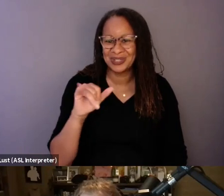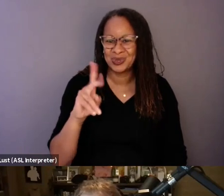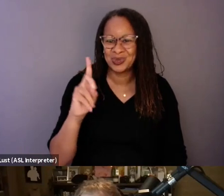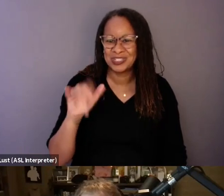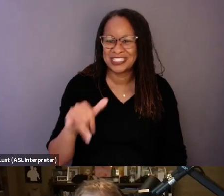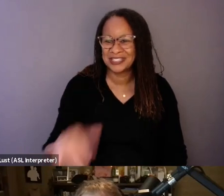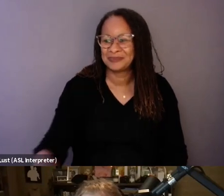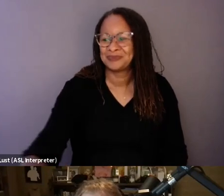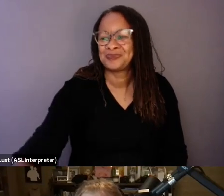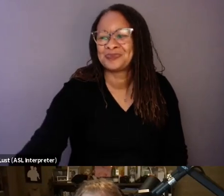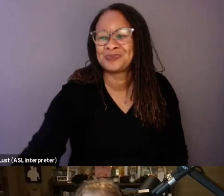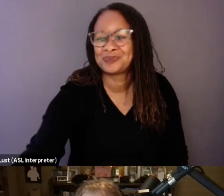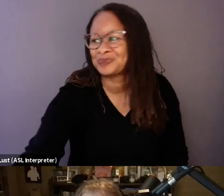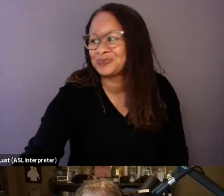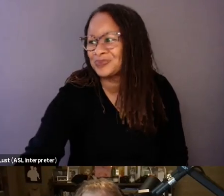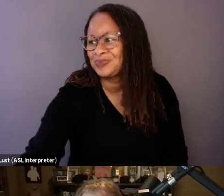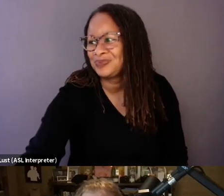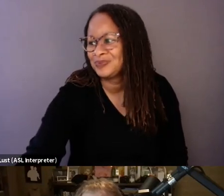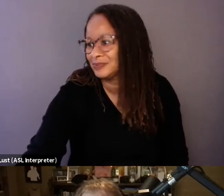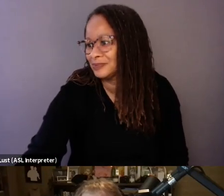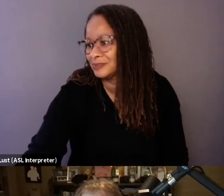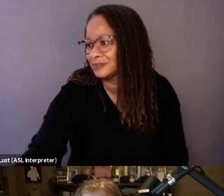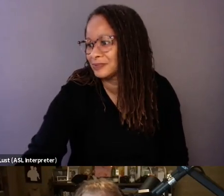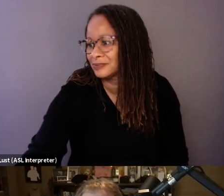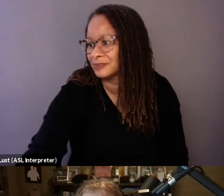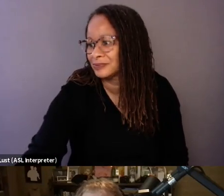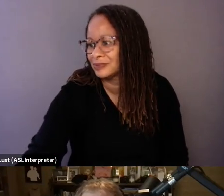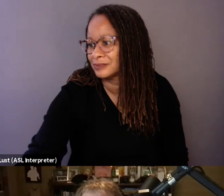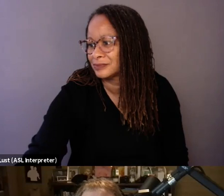And, Judy, yeah. I kind of have my world shaped